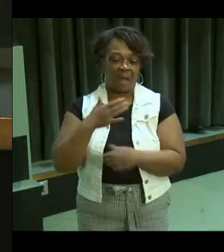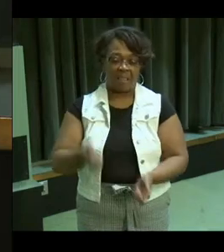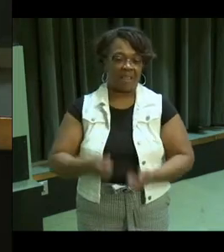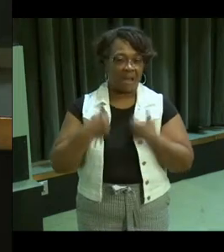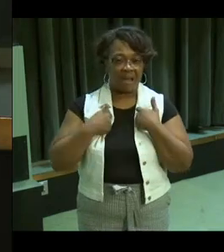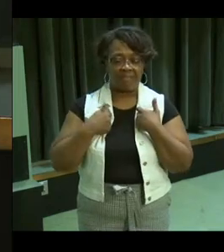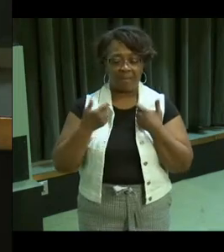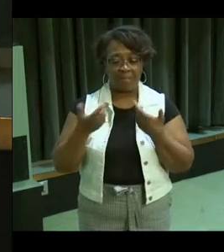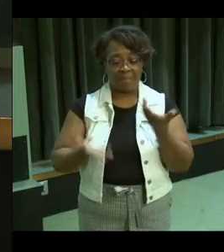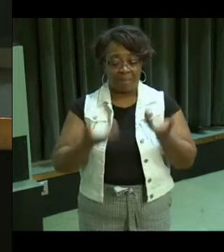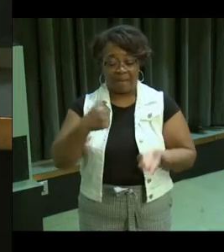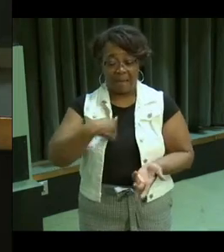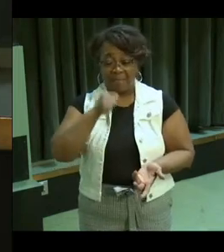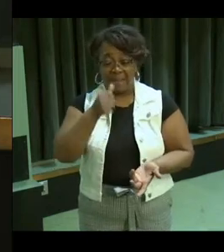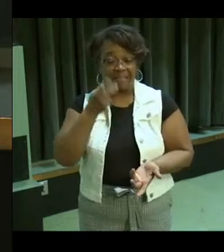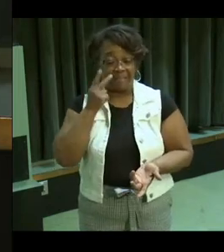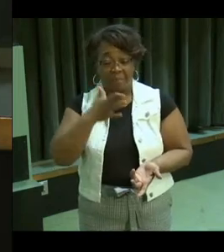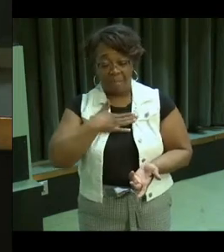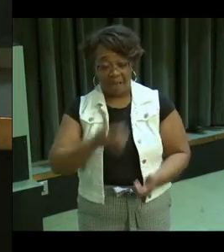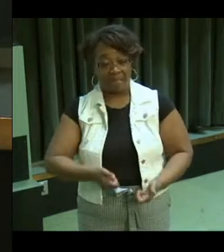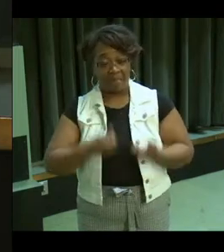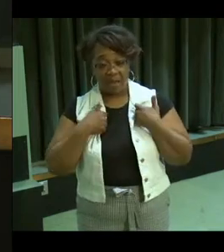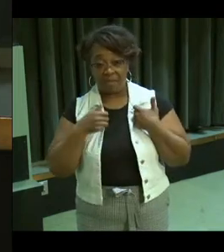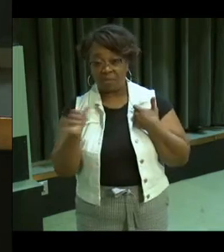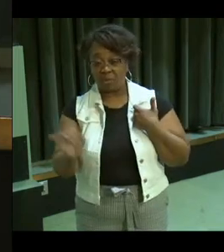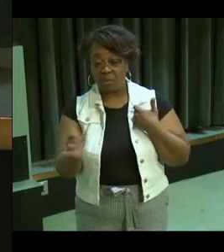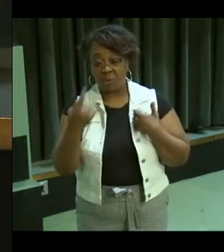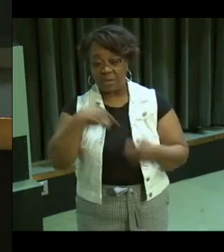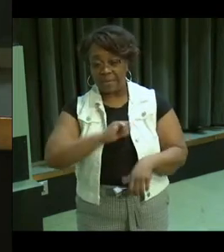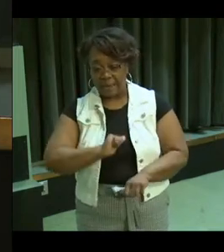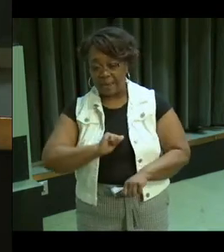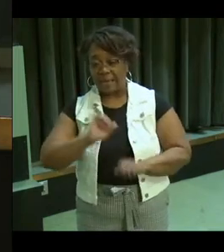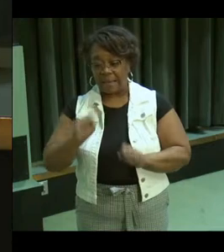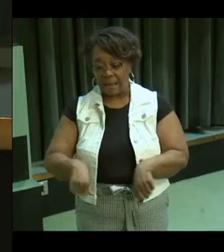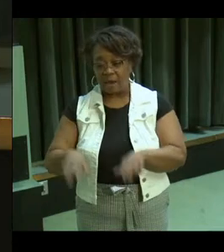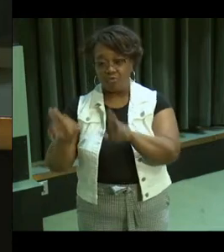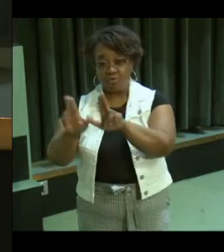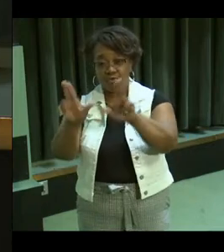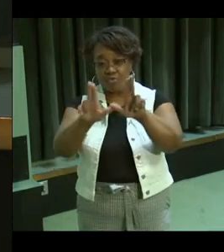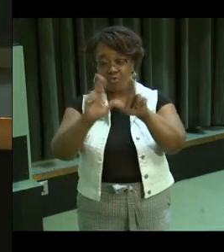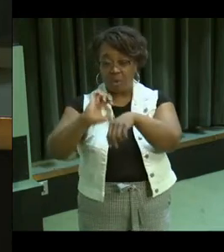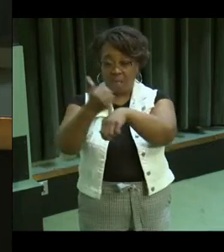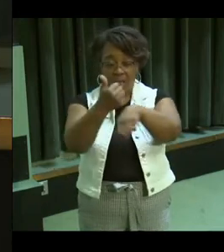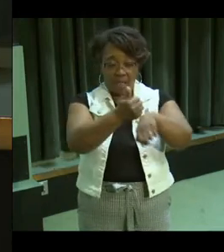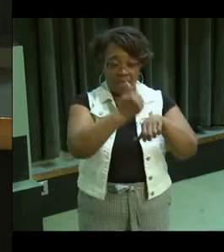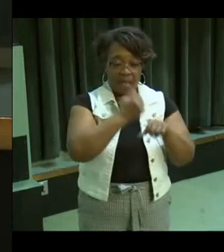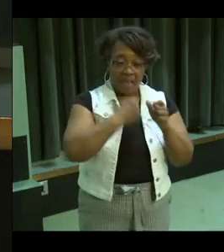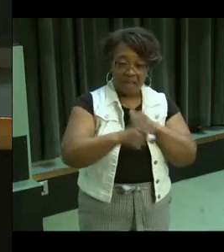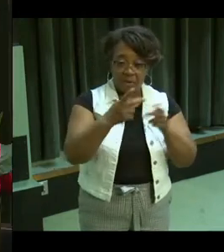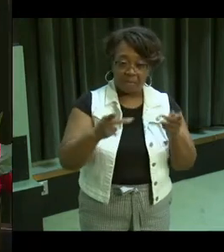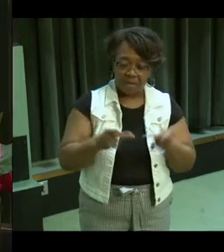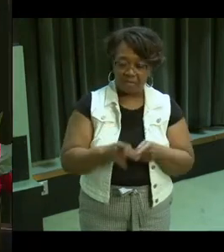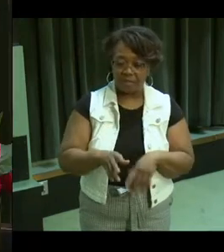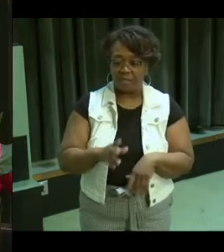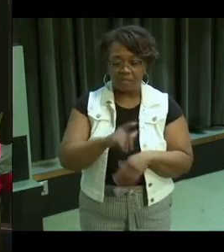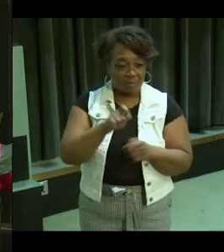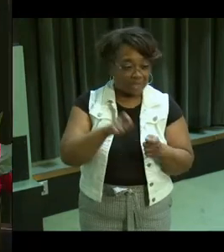see it in my lifetime. I'm probably not going to see it in my lifetime that we can organize everywhere. But little by